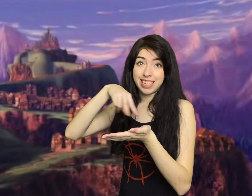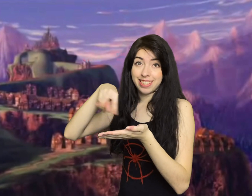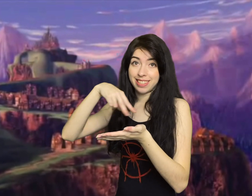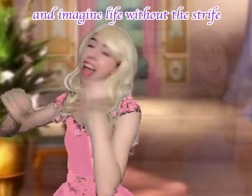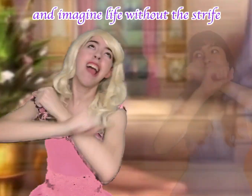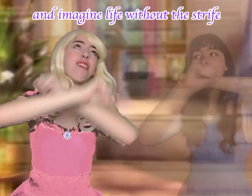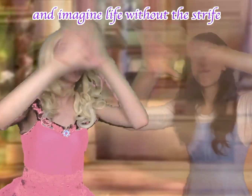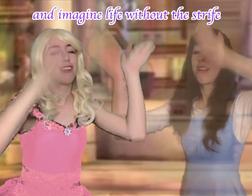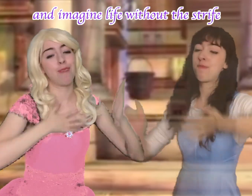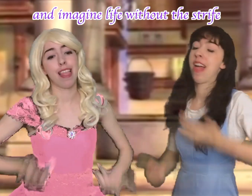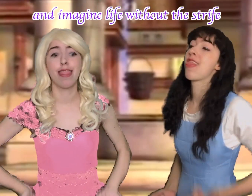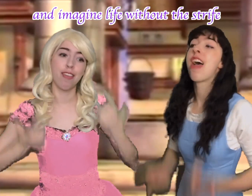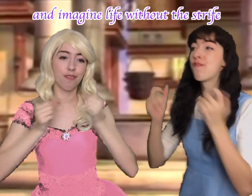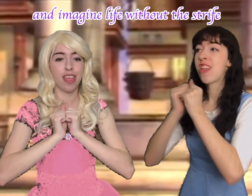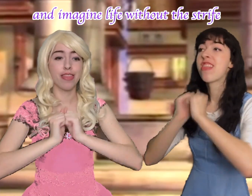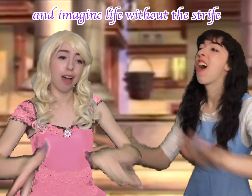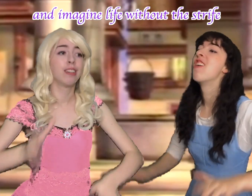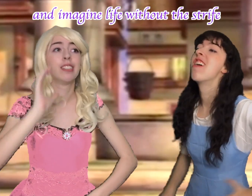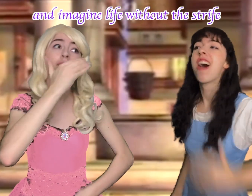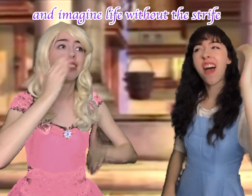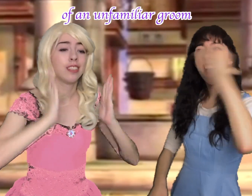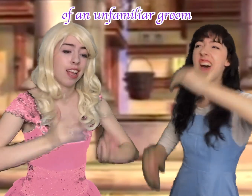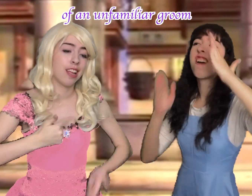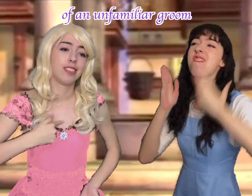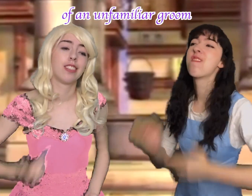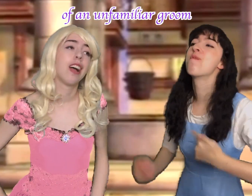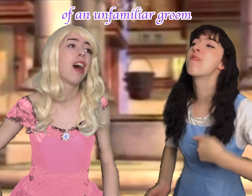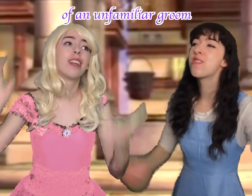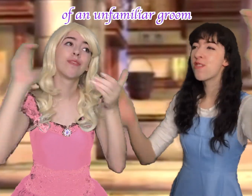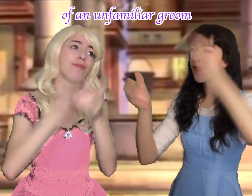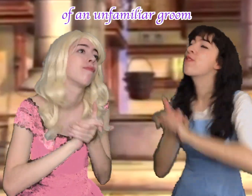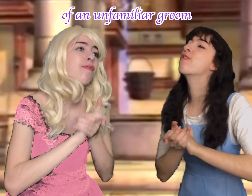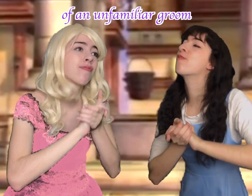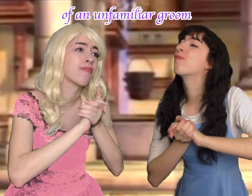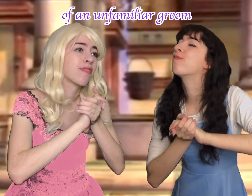and imagine life without the strife of an unfamiliar groom